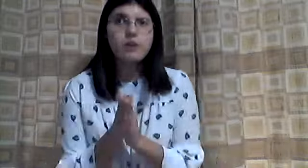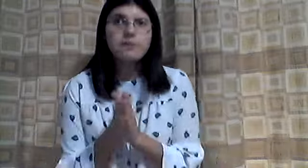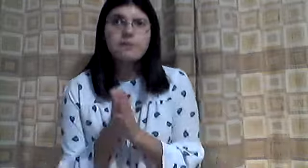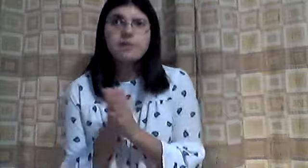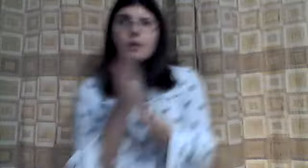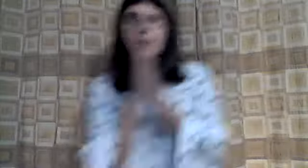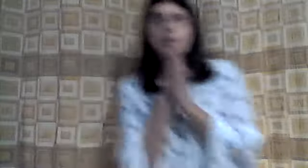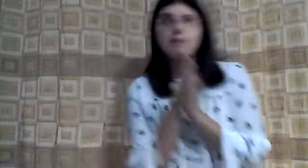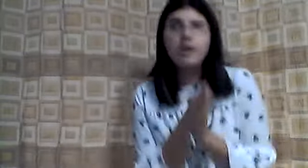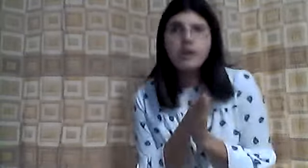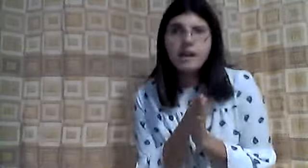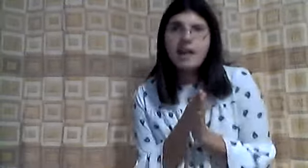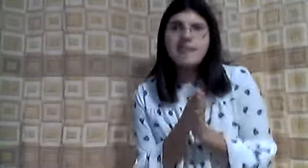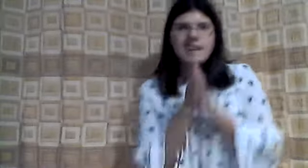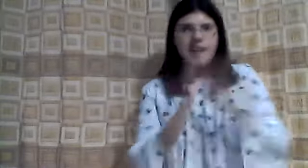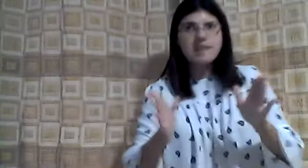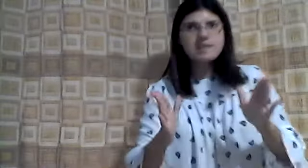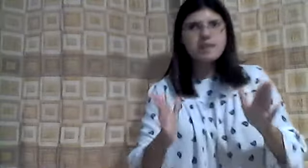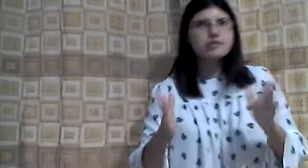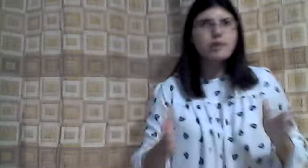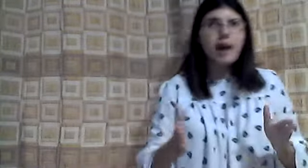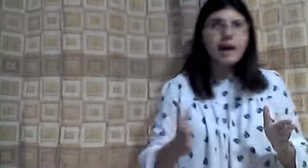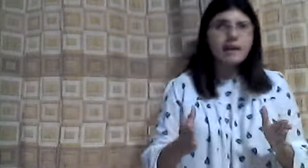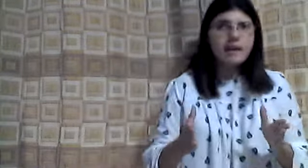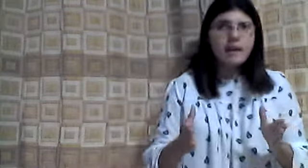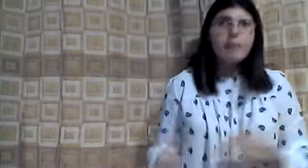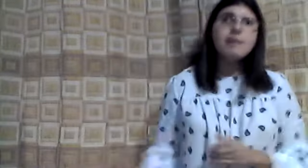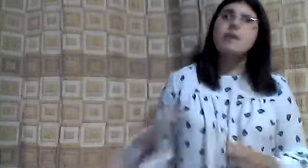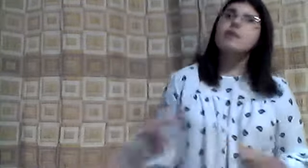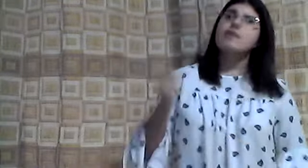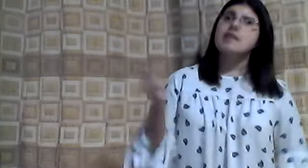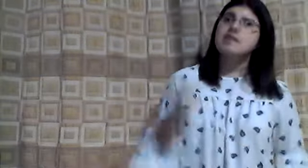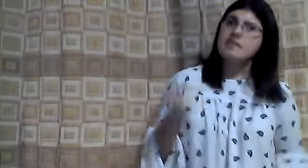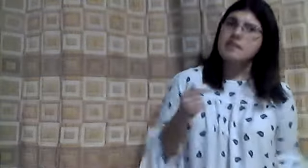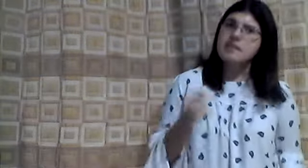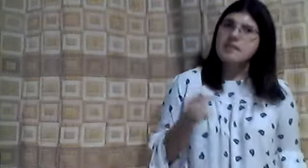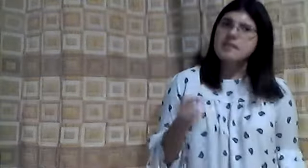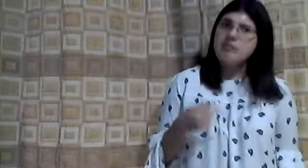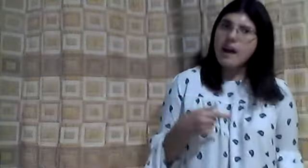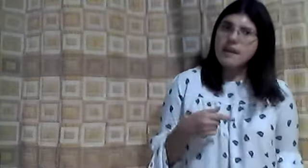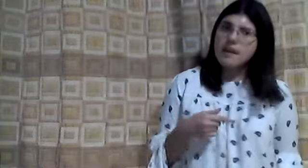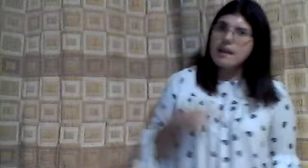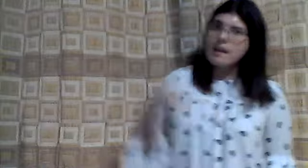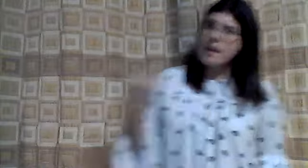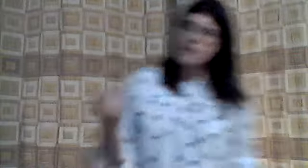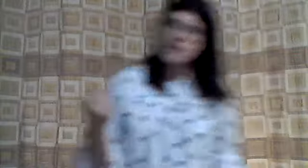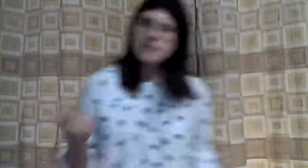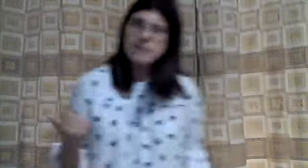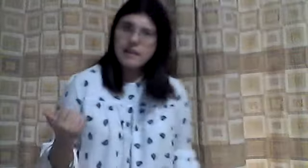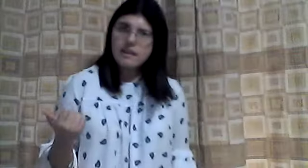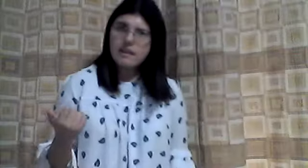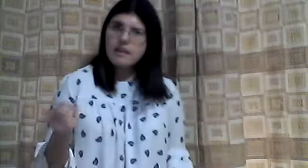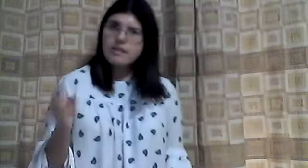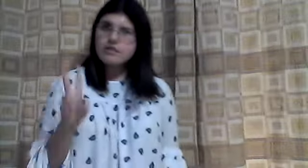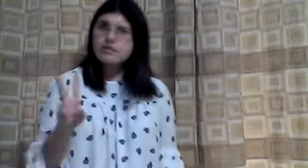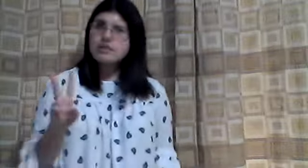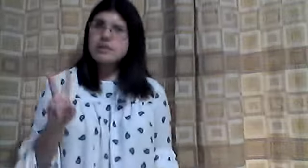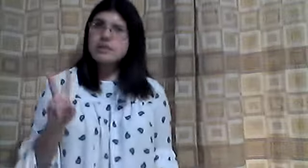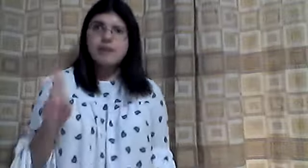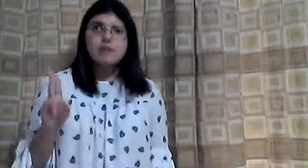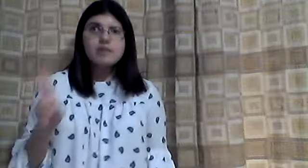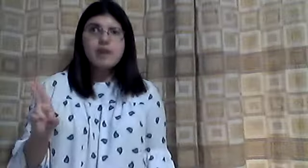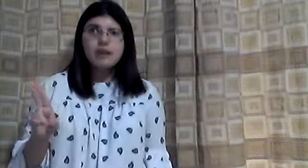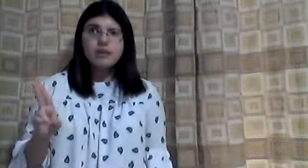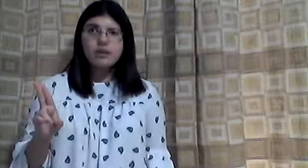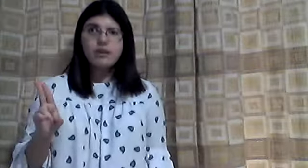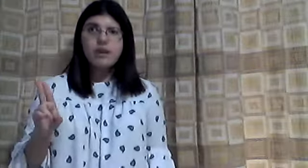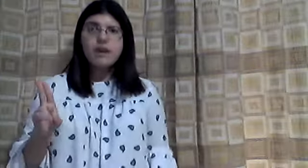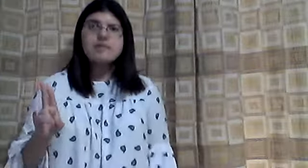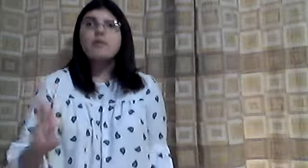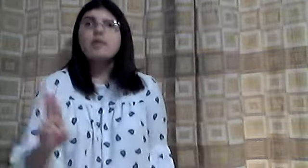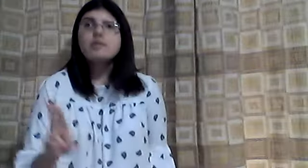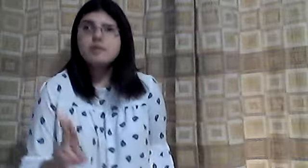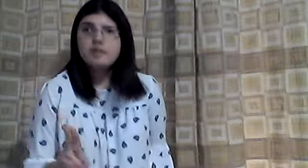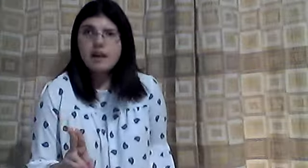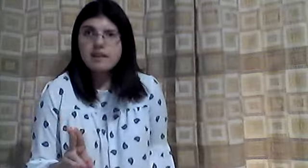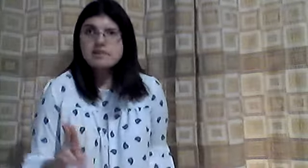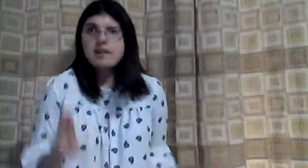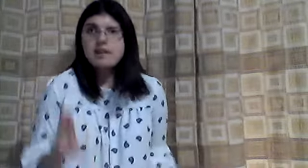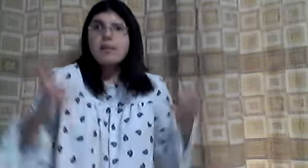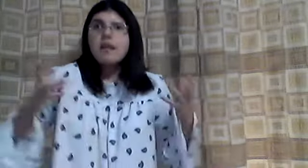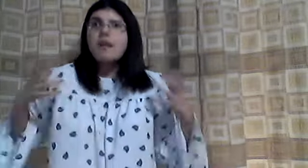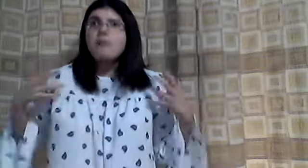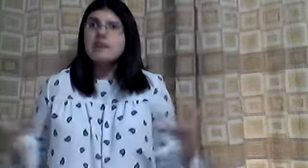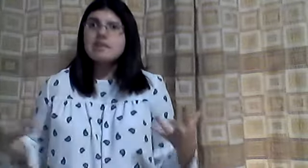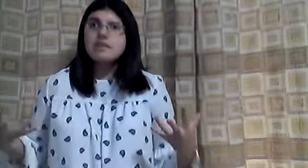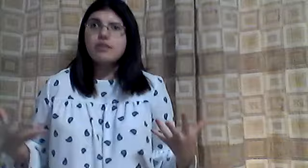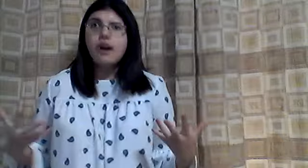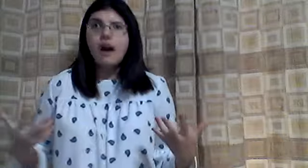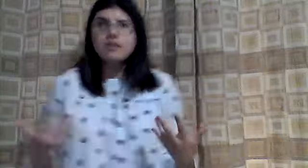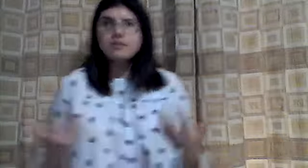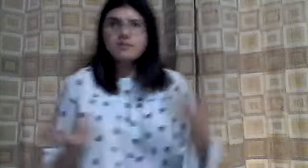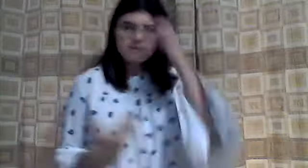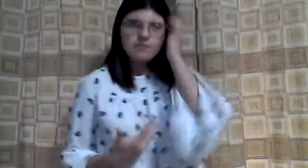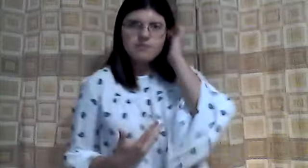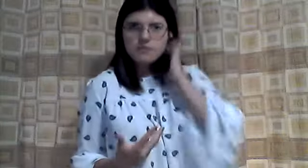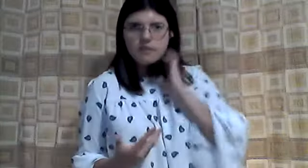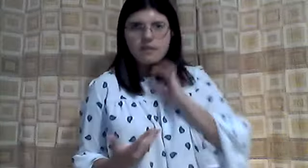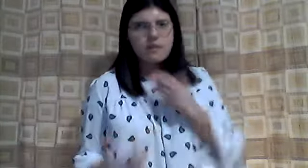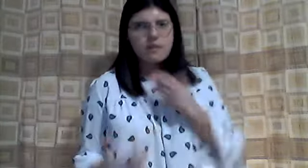Before Stephen died, they hated each other but after Stephen died and after the news of Jesus Christ spread out to other cities, they loved each other.